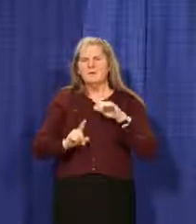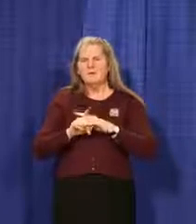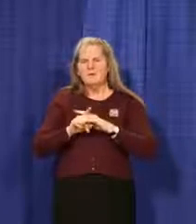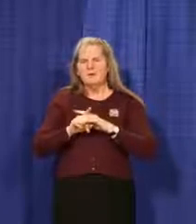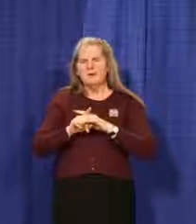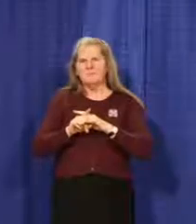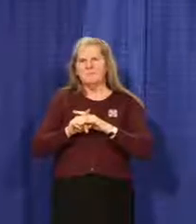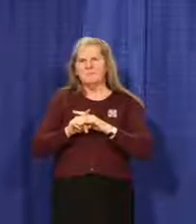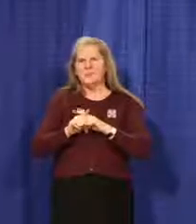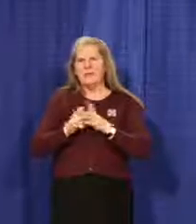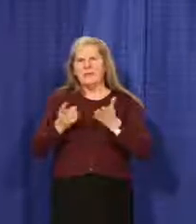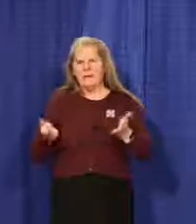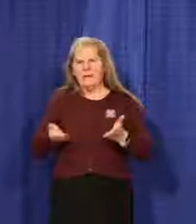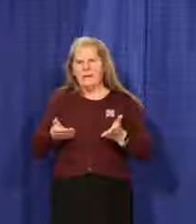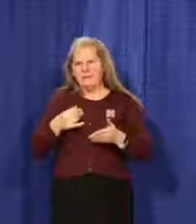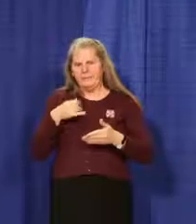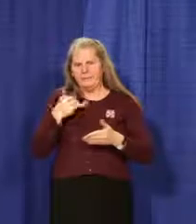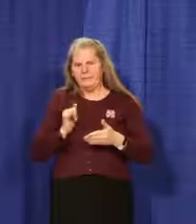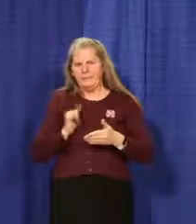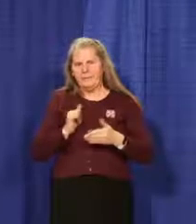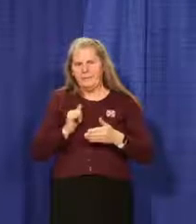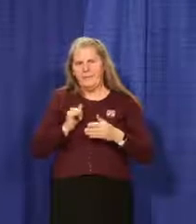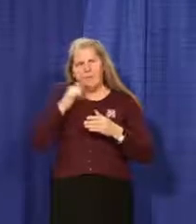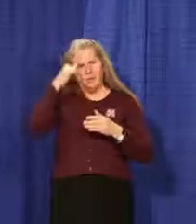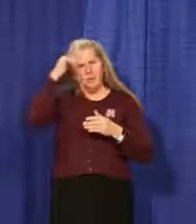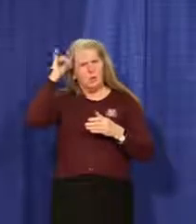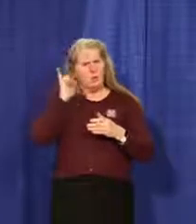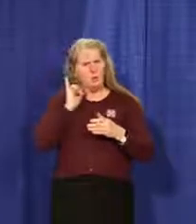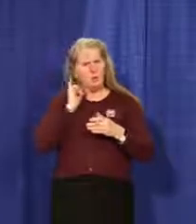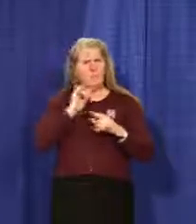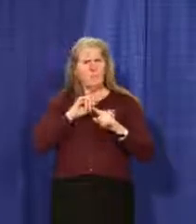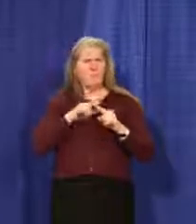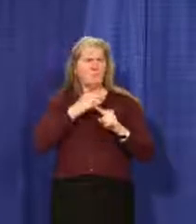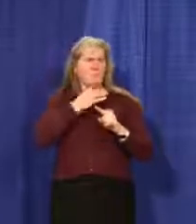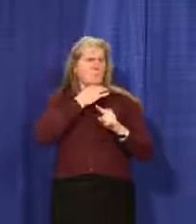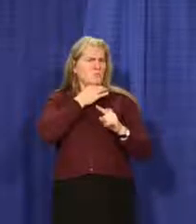territory, and I'm wondering if there is either an amount of